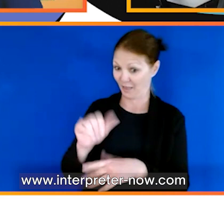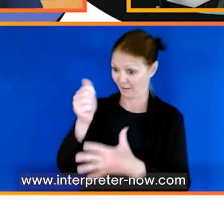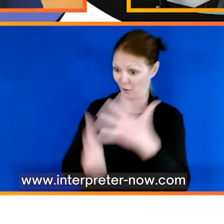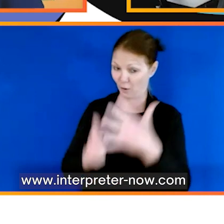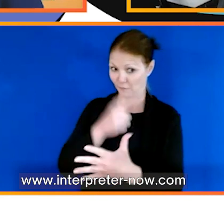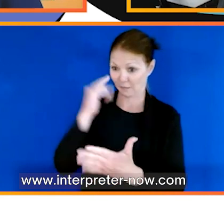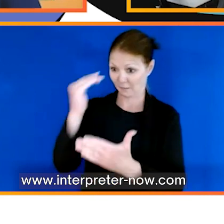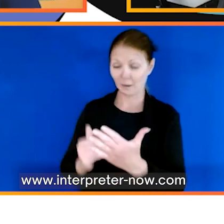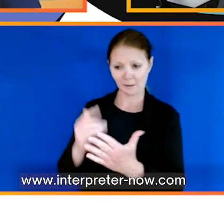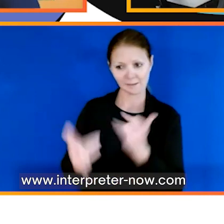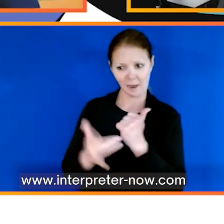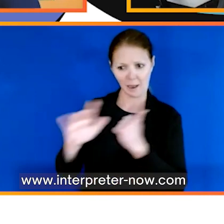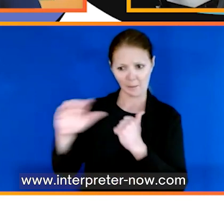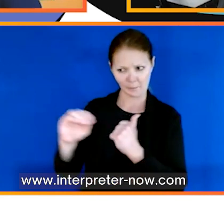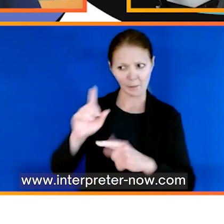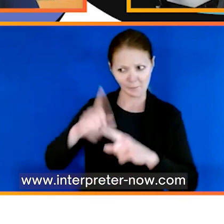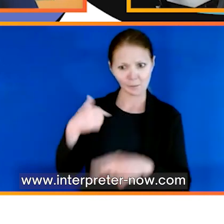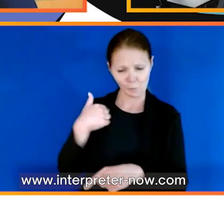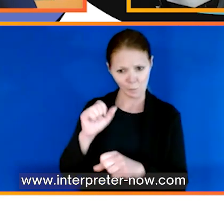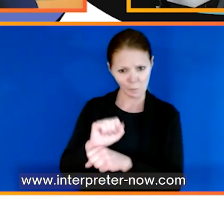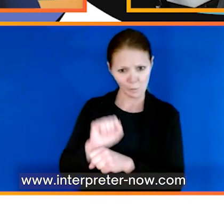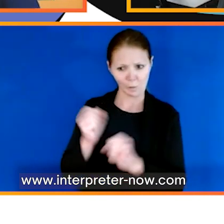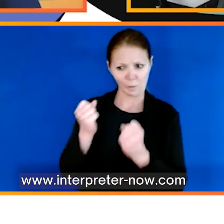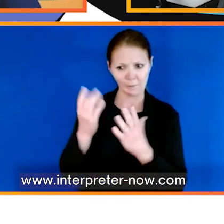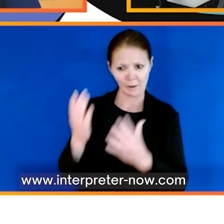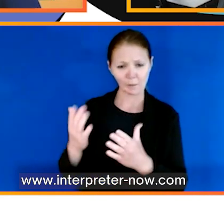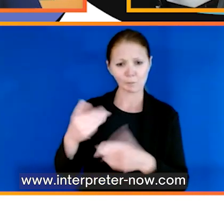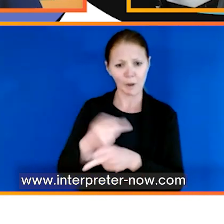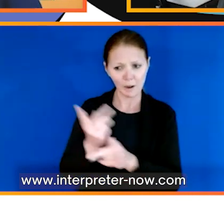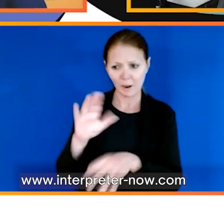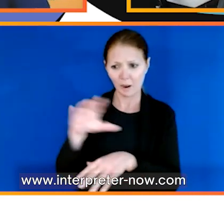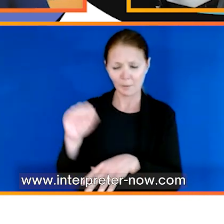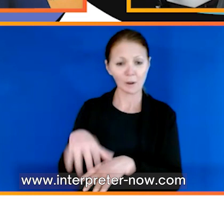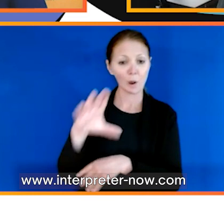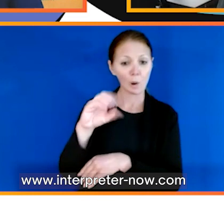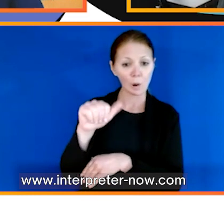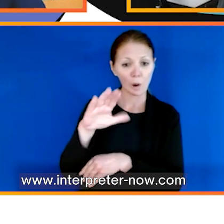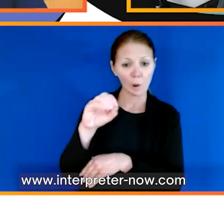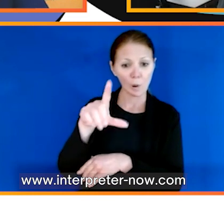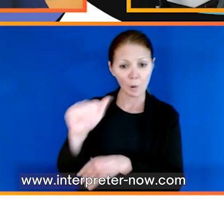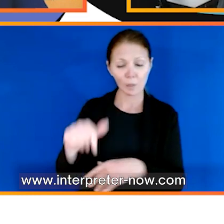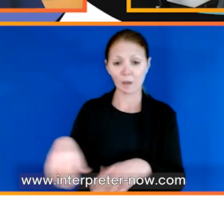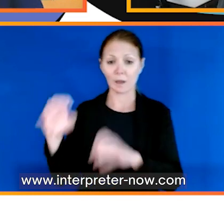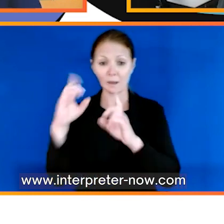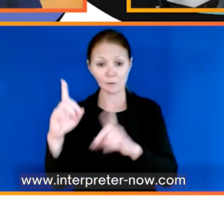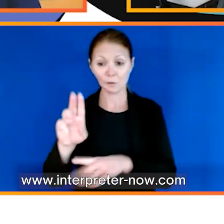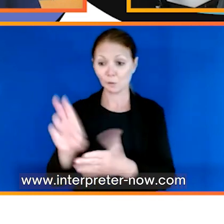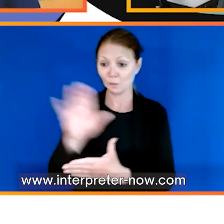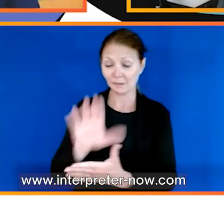Education, UC Berkeley. Financial institutions, and architecture and engineering firms too. Yeah.